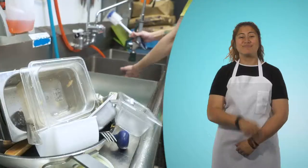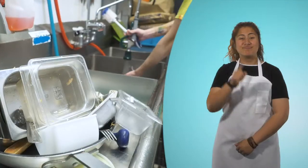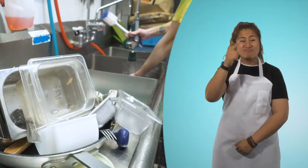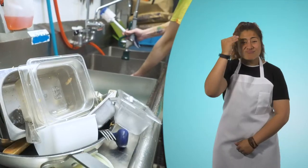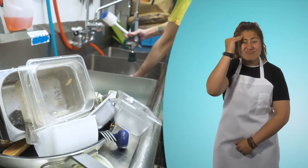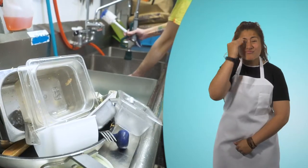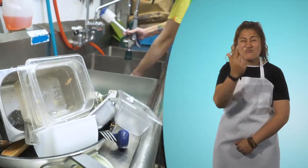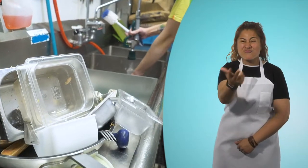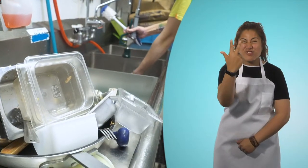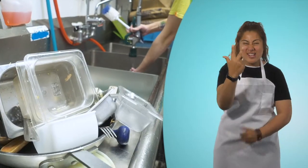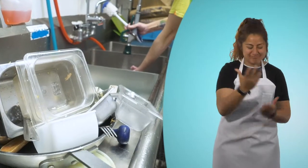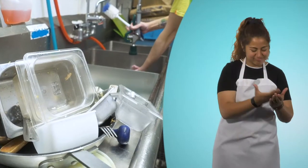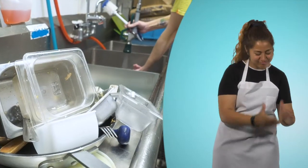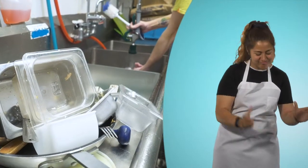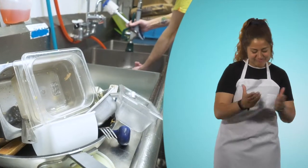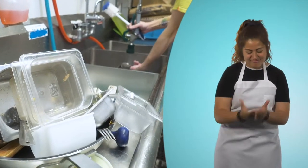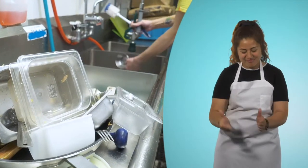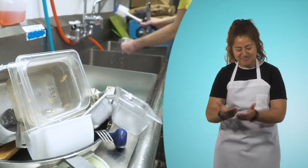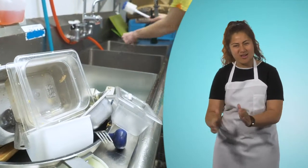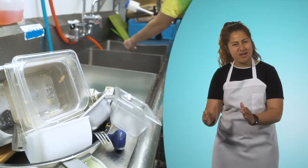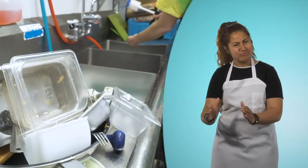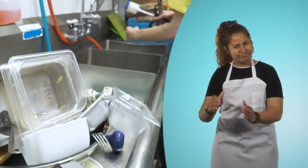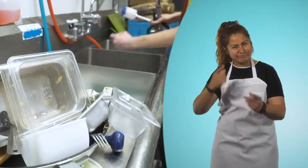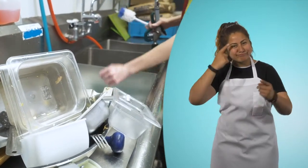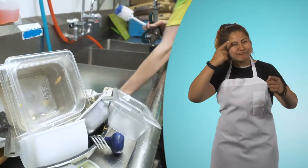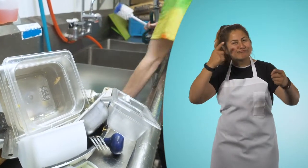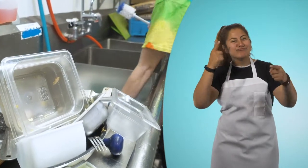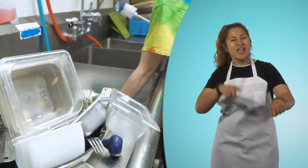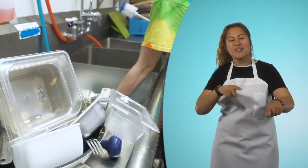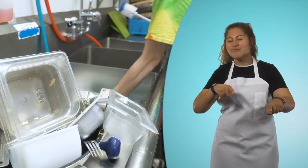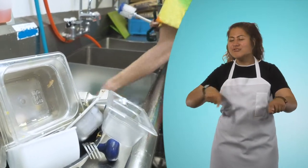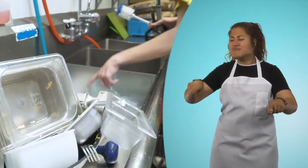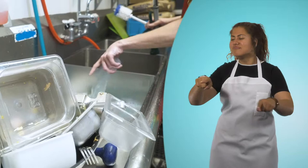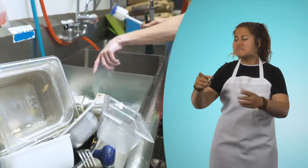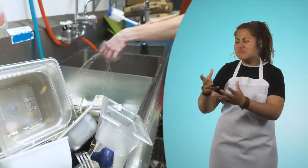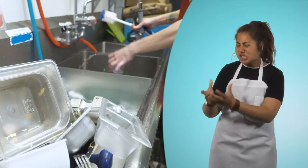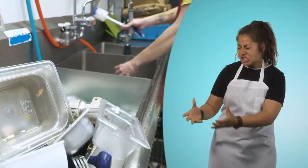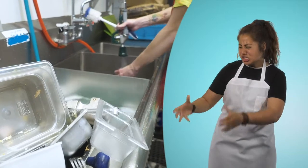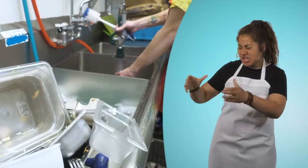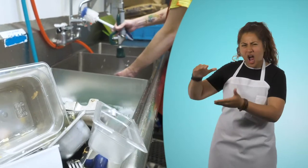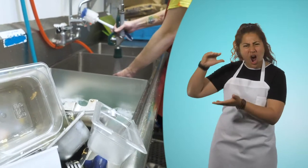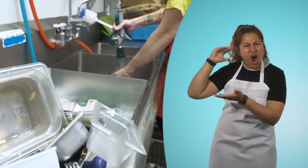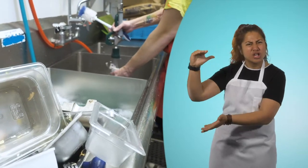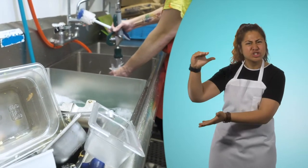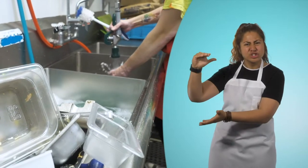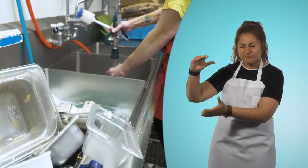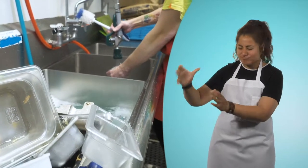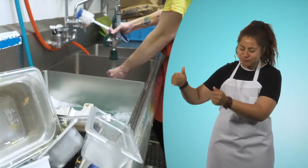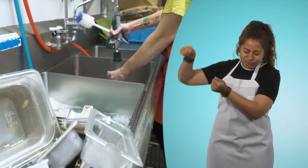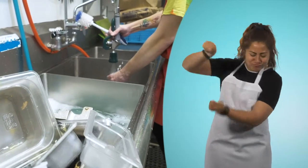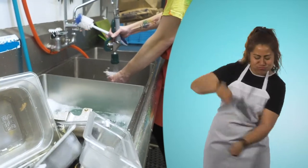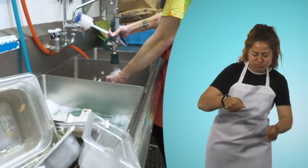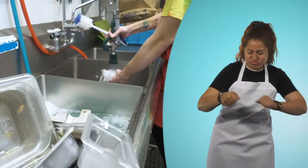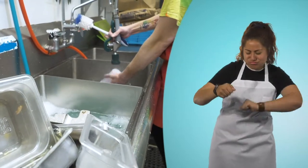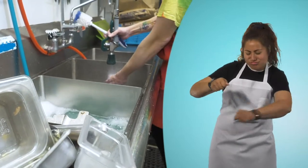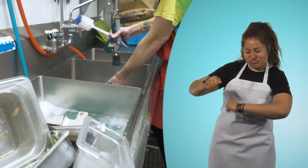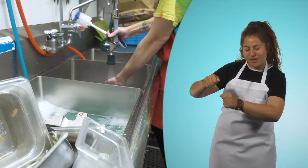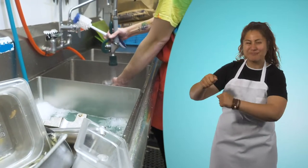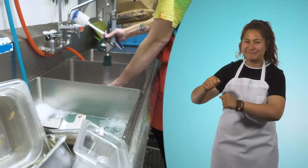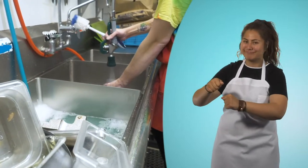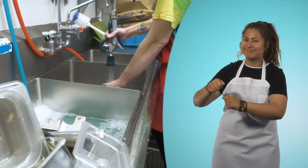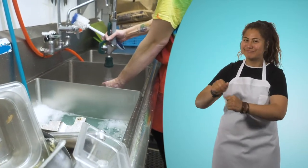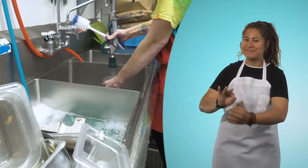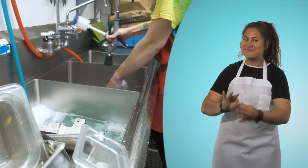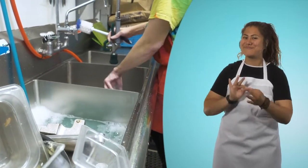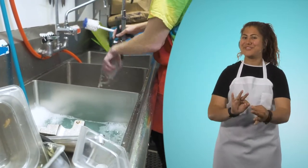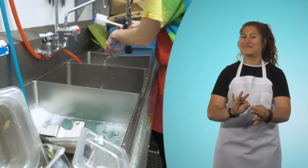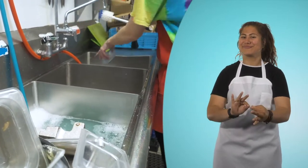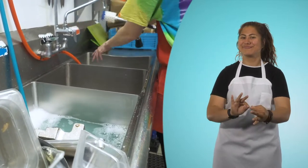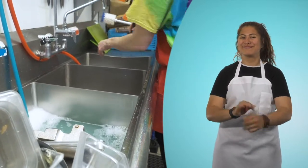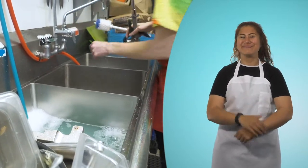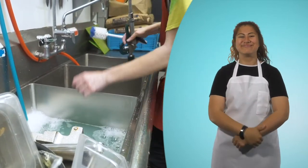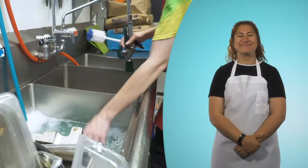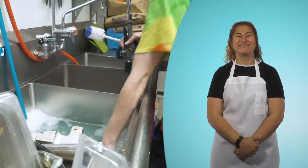3-compartment sinks are common in the kitchen and a good place to wash and sanitize larger pieces of equipment.